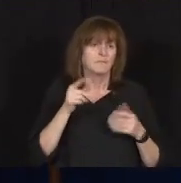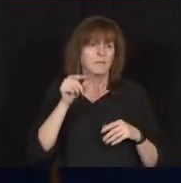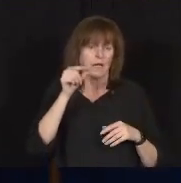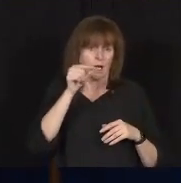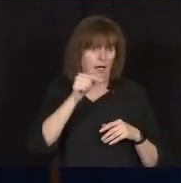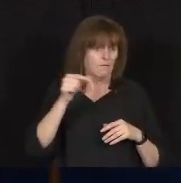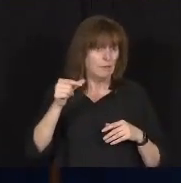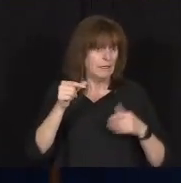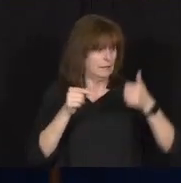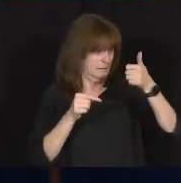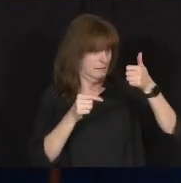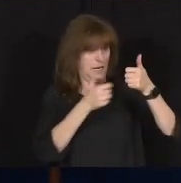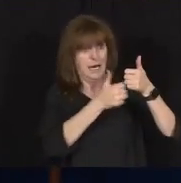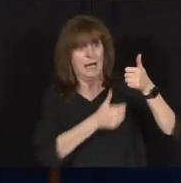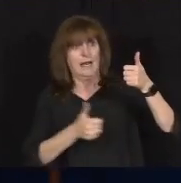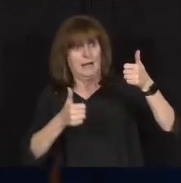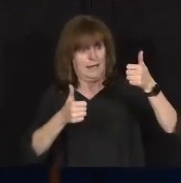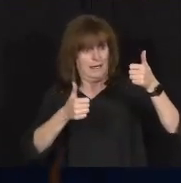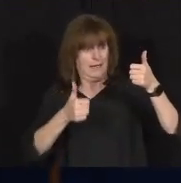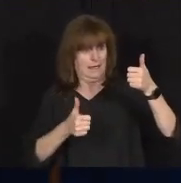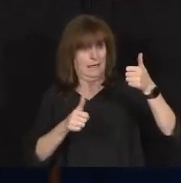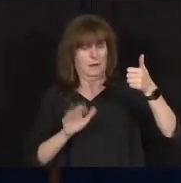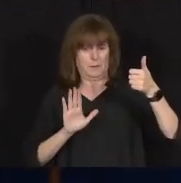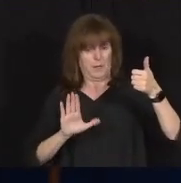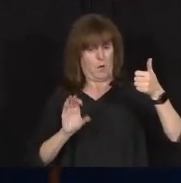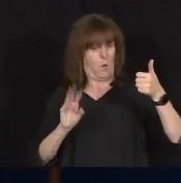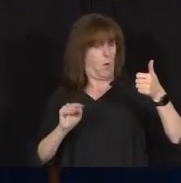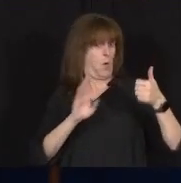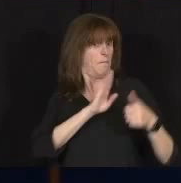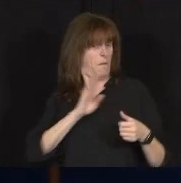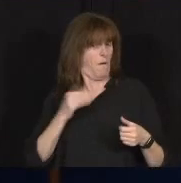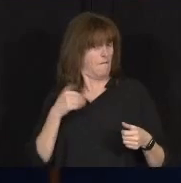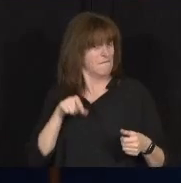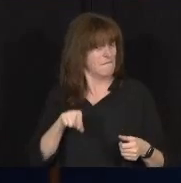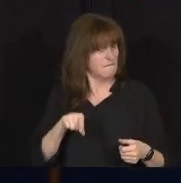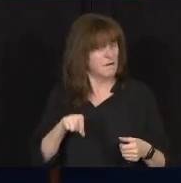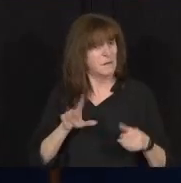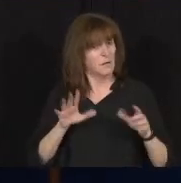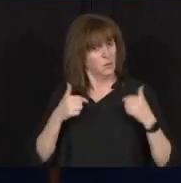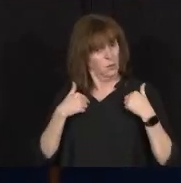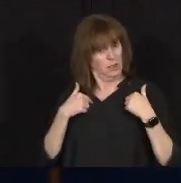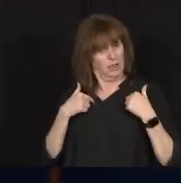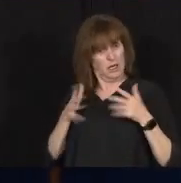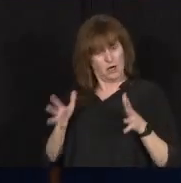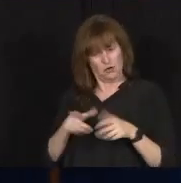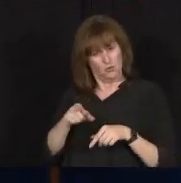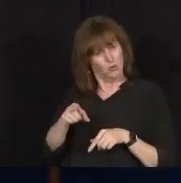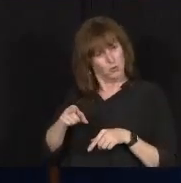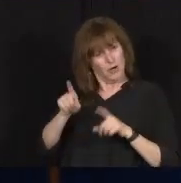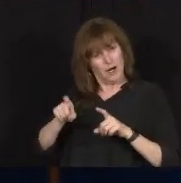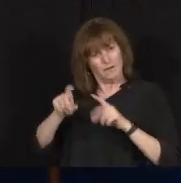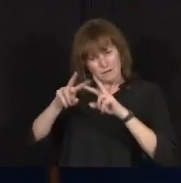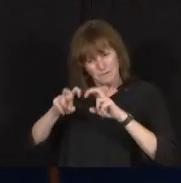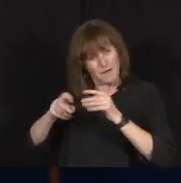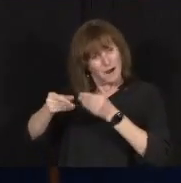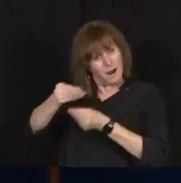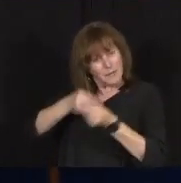at what they need to do and in this circumstance and s upport that and we will be continuing to look at those